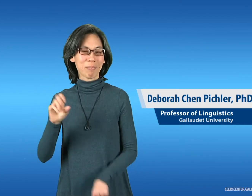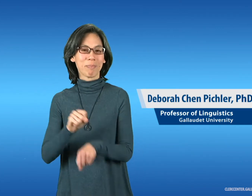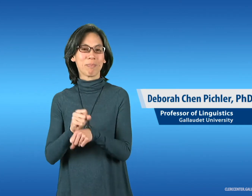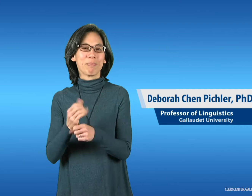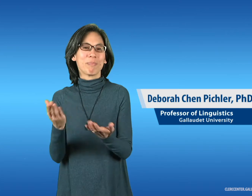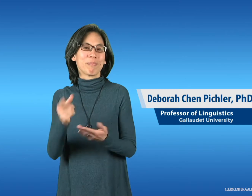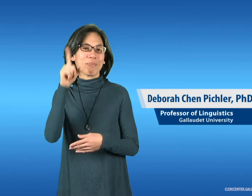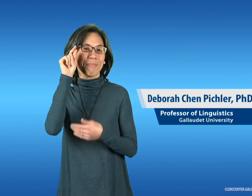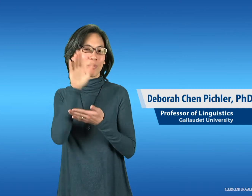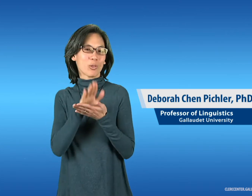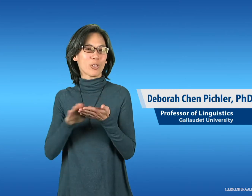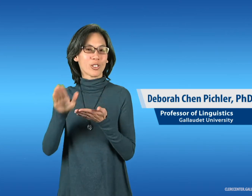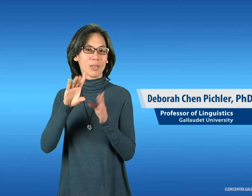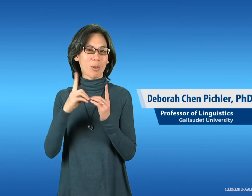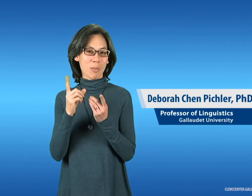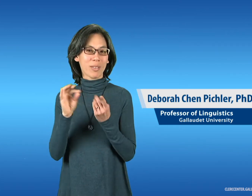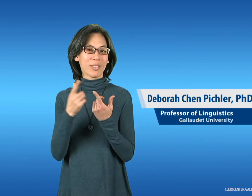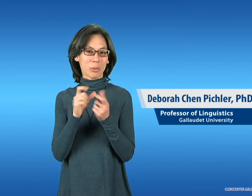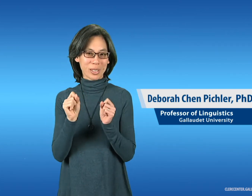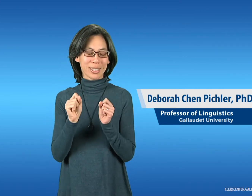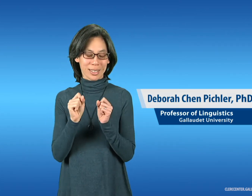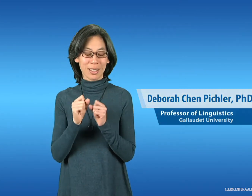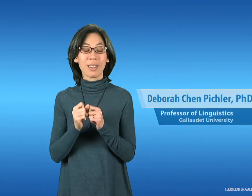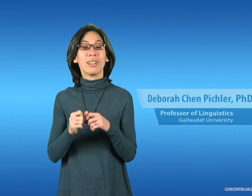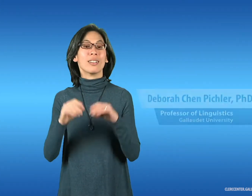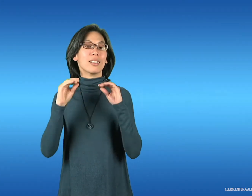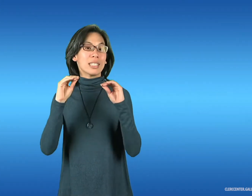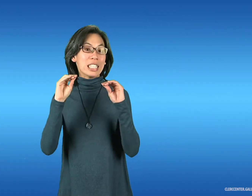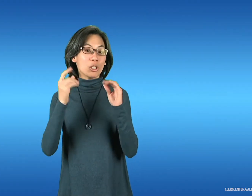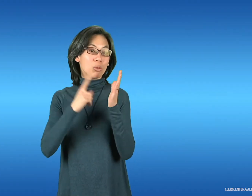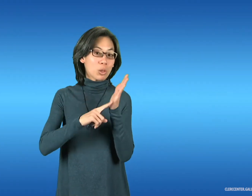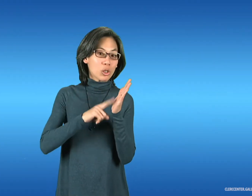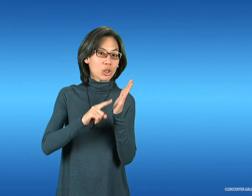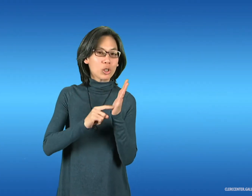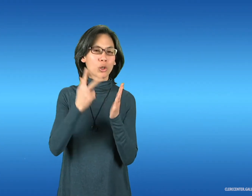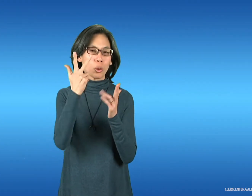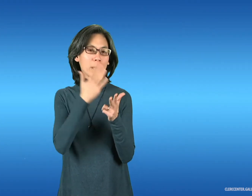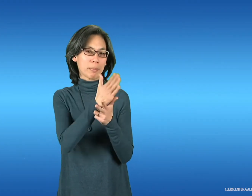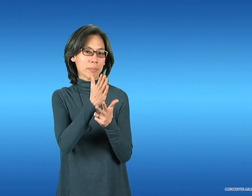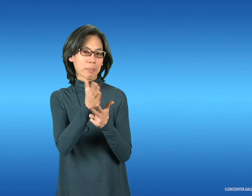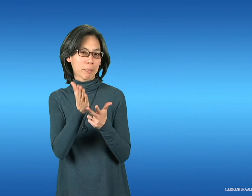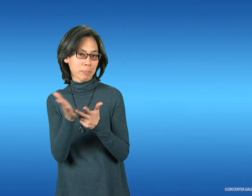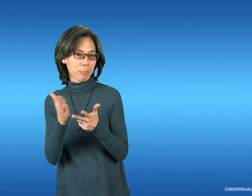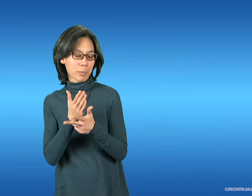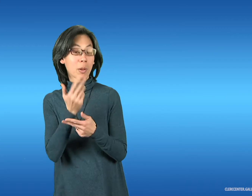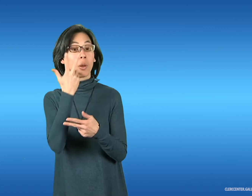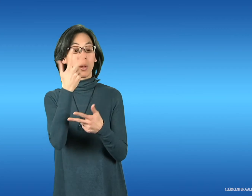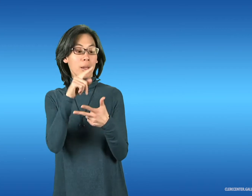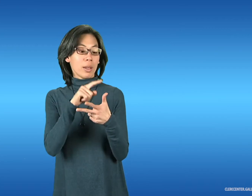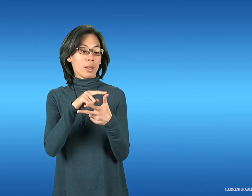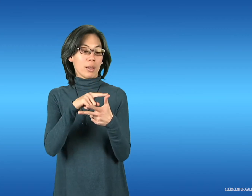I work here at Gallaudet University in the Department of Linguistics. My teaching and research focus on three areas.